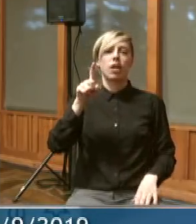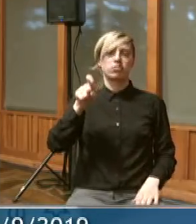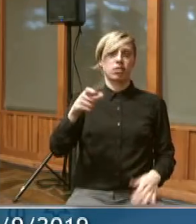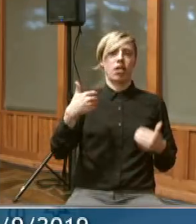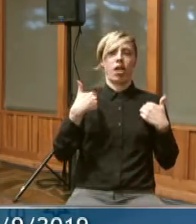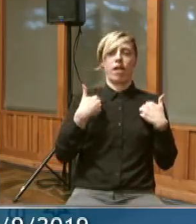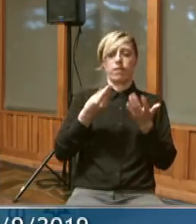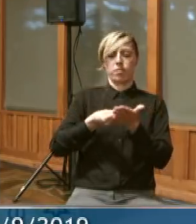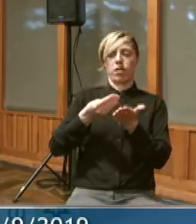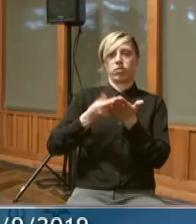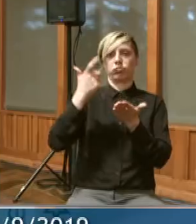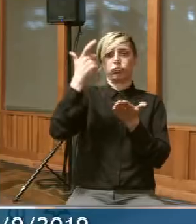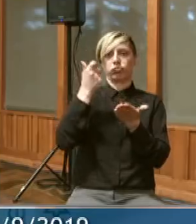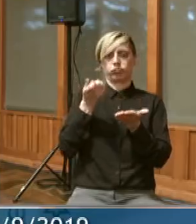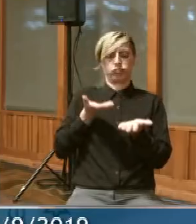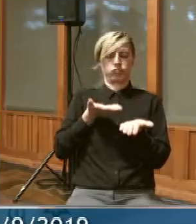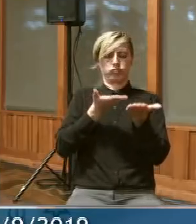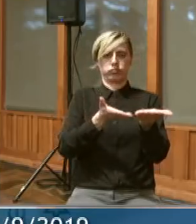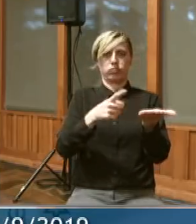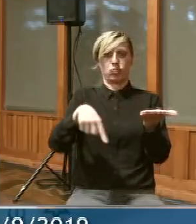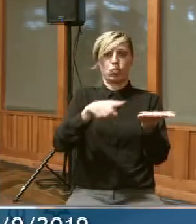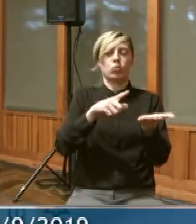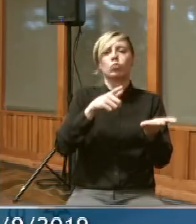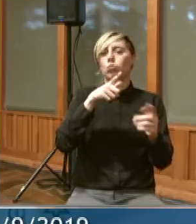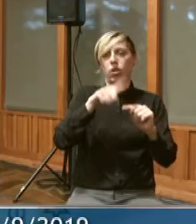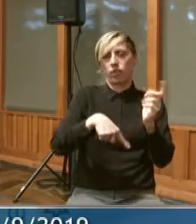MEMBERSHIP FEES. SCHOLARSHIPS WOULD NEED TO BE